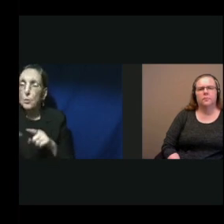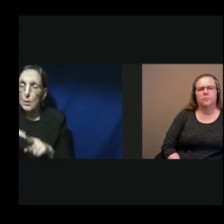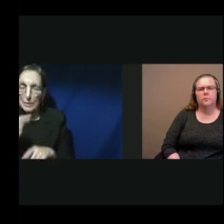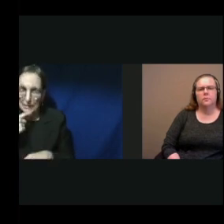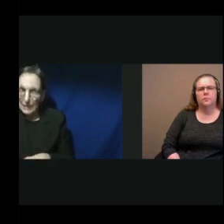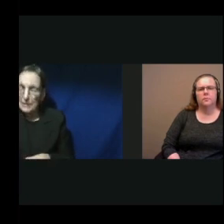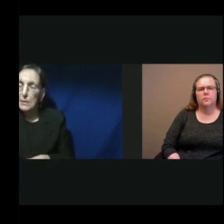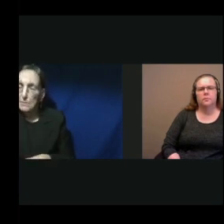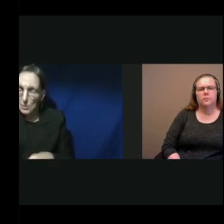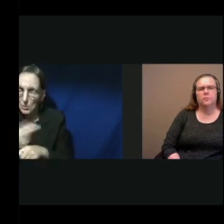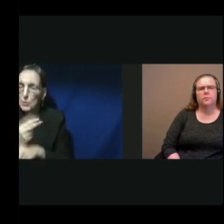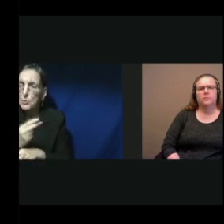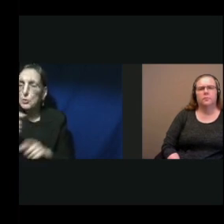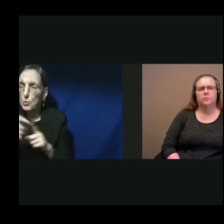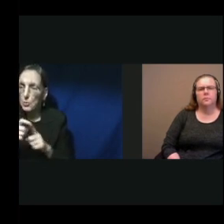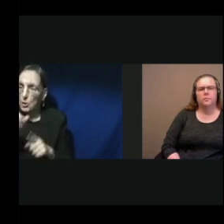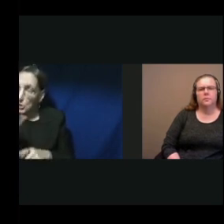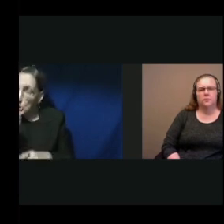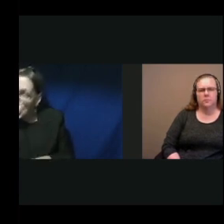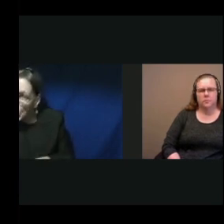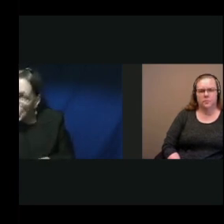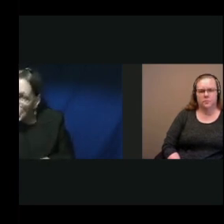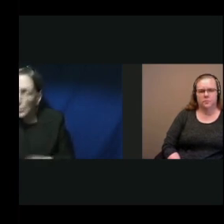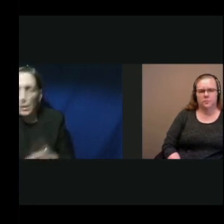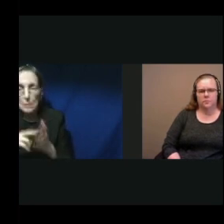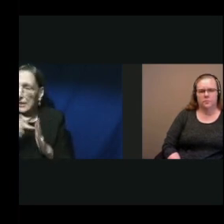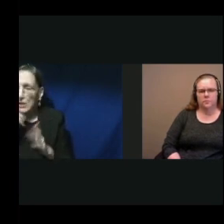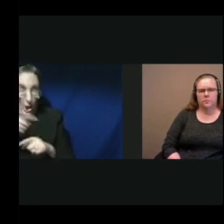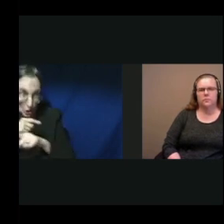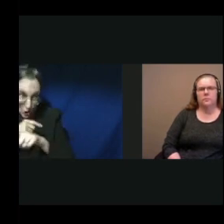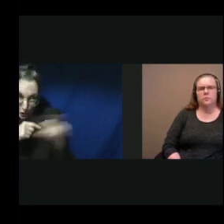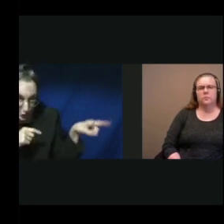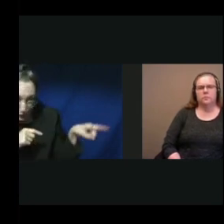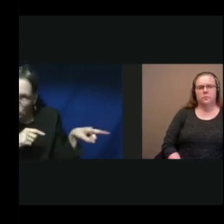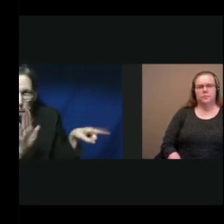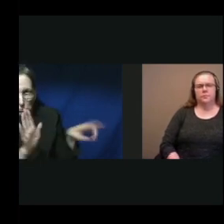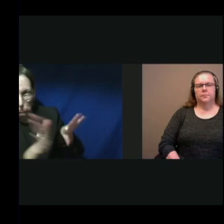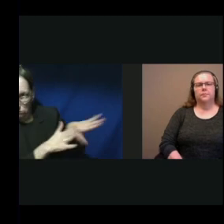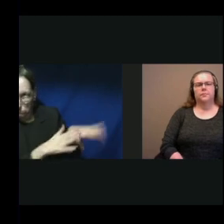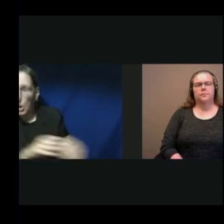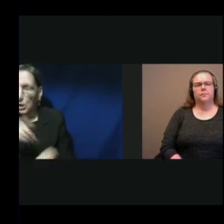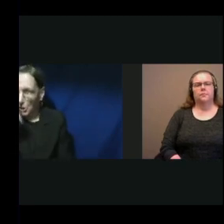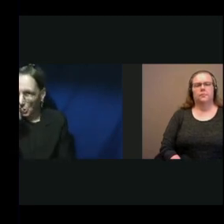it suggests to people, “Hey, this is not just for everybody. It’s for you. You in particular,